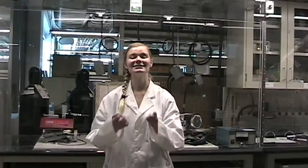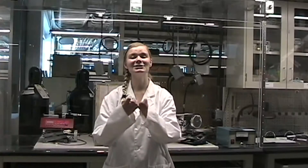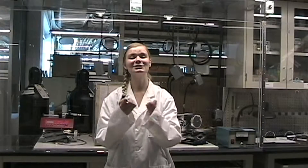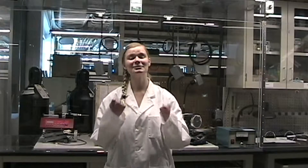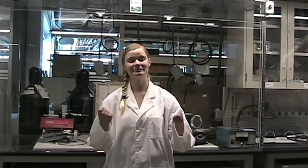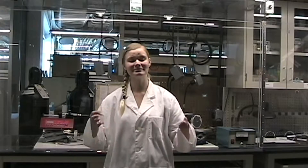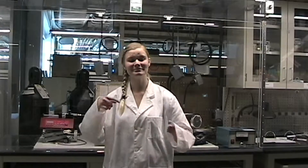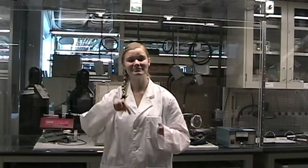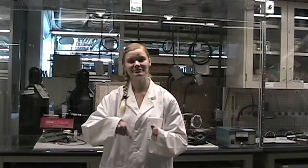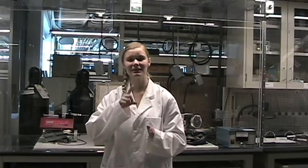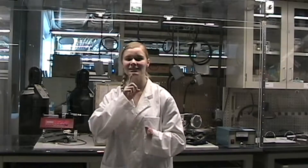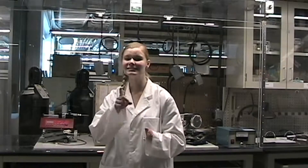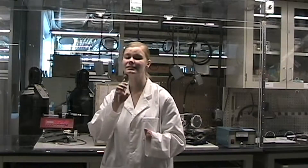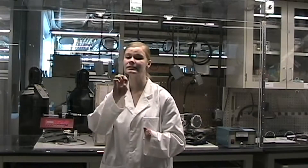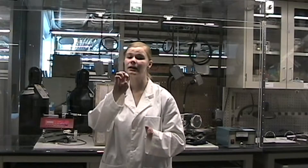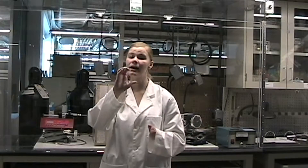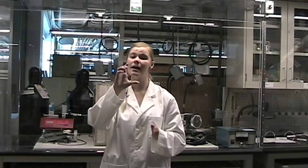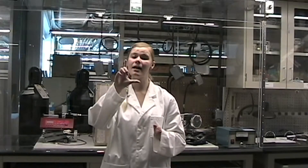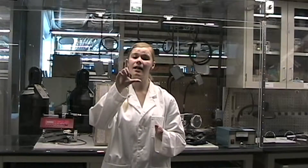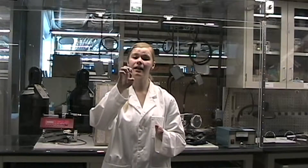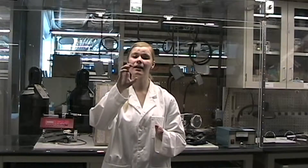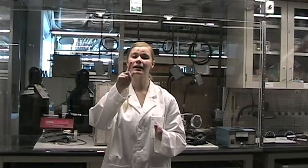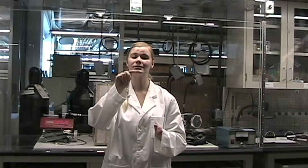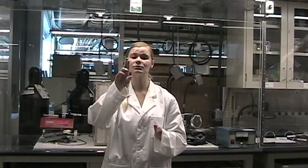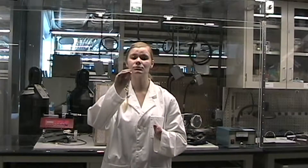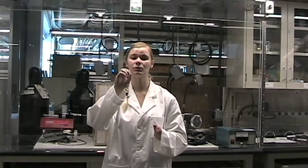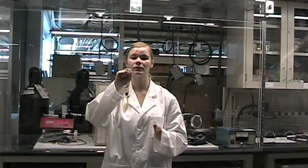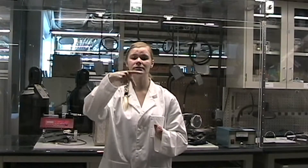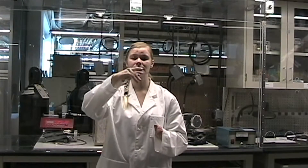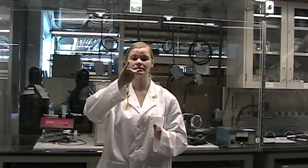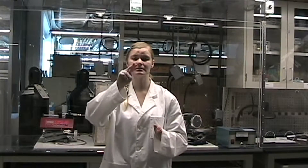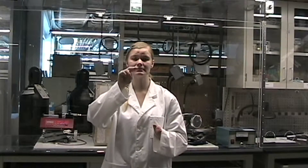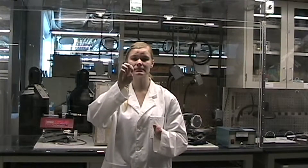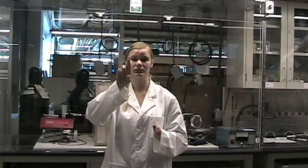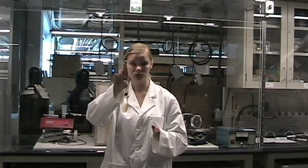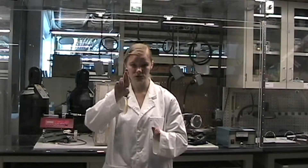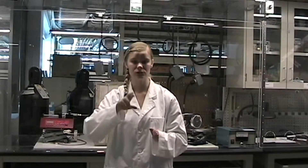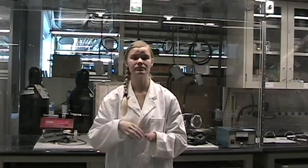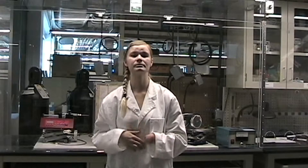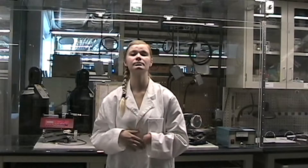This equipment is called the electrospinner.